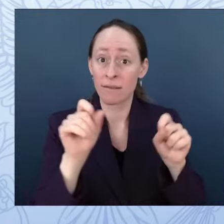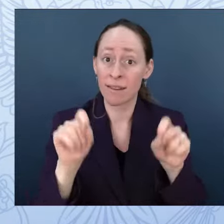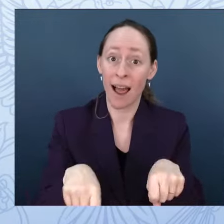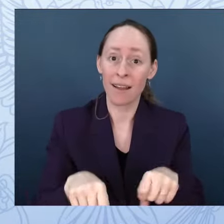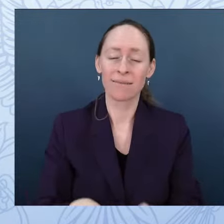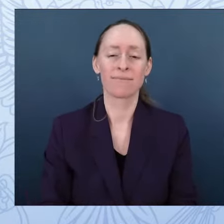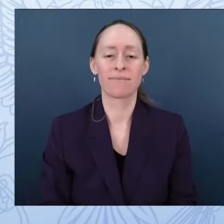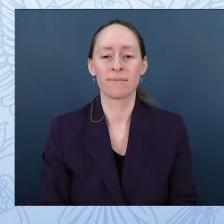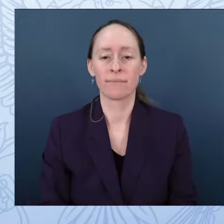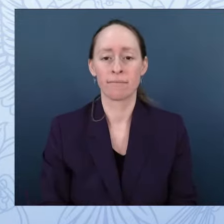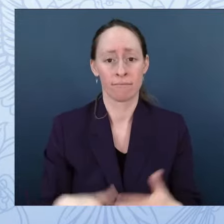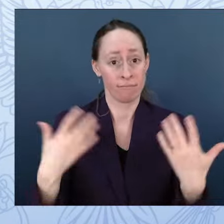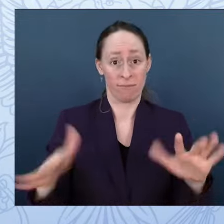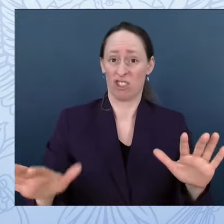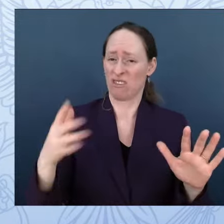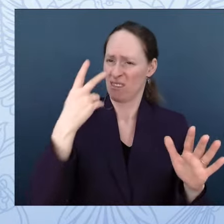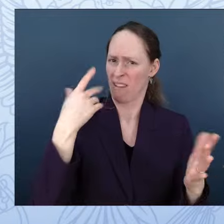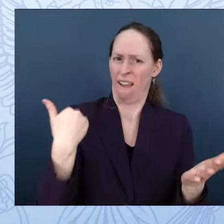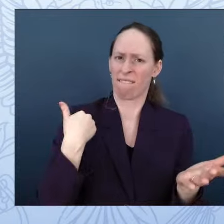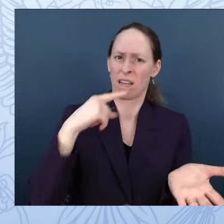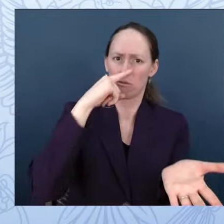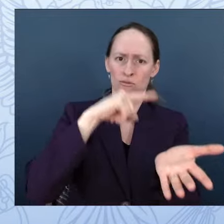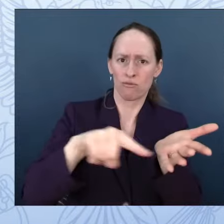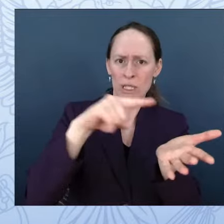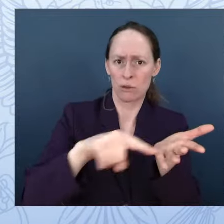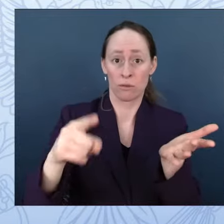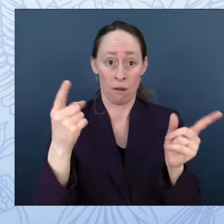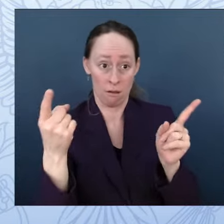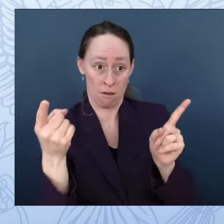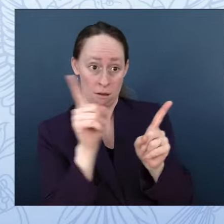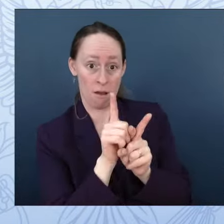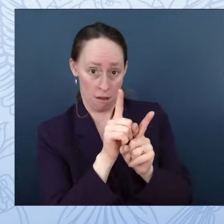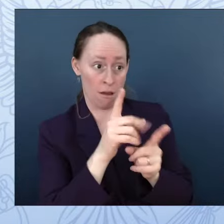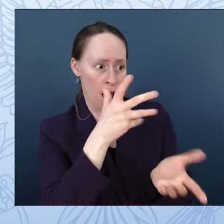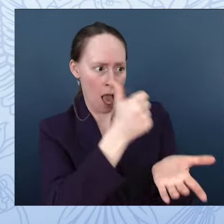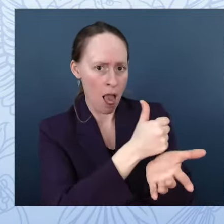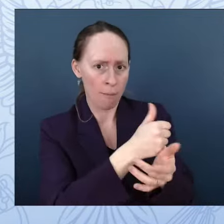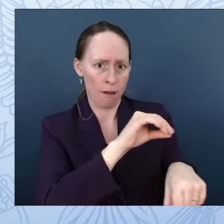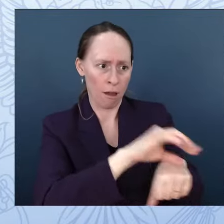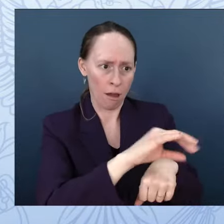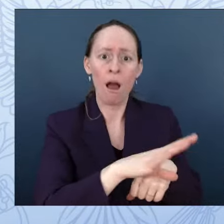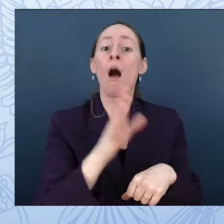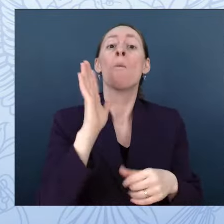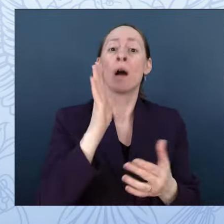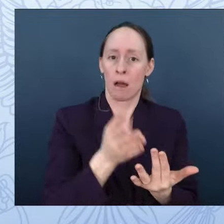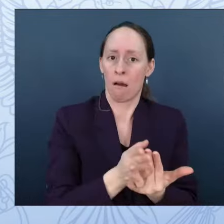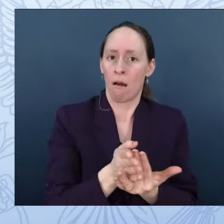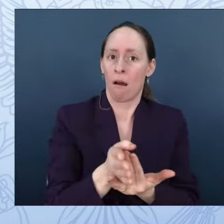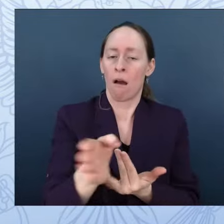reducing time from screening to diagnosis and from diagnosis to treatment initiation as well. Priority Health is committed